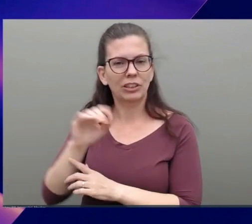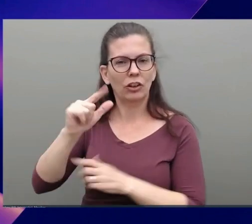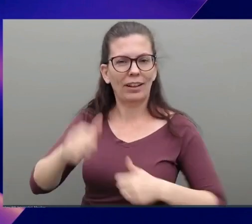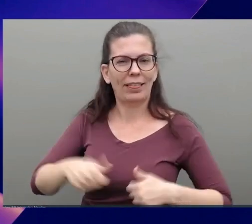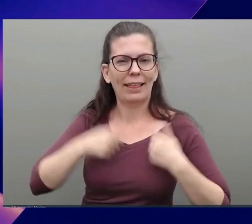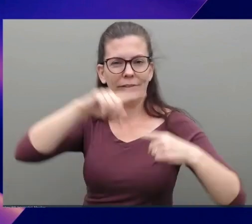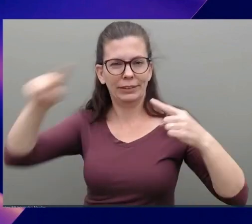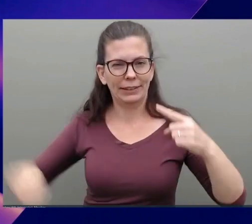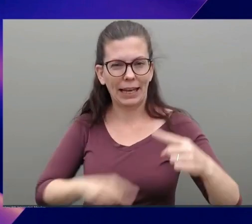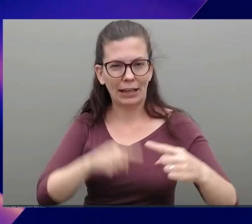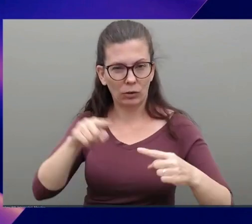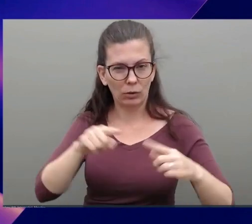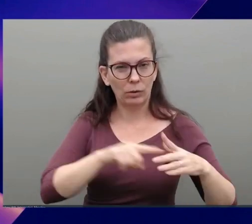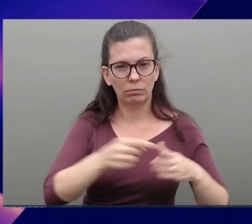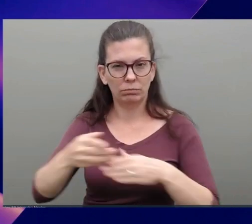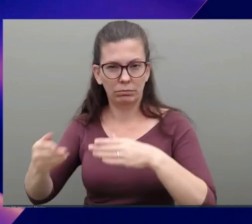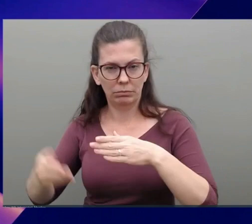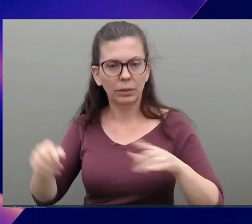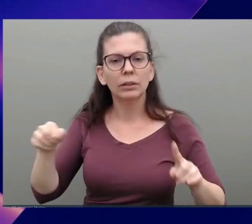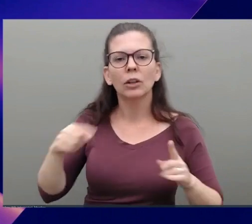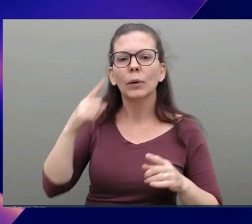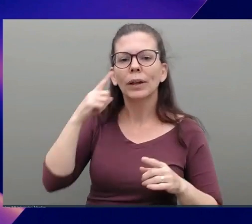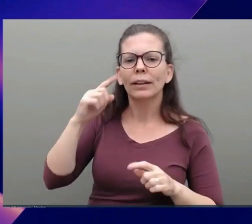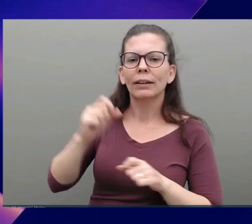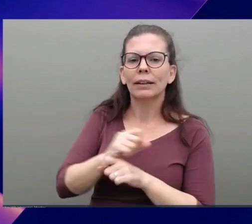So we are thinking literally from first principle,